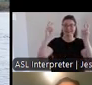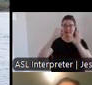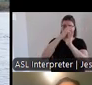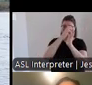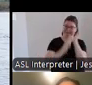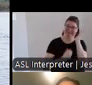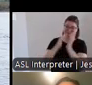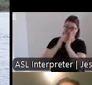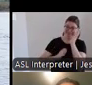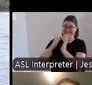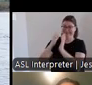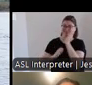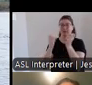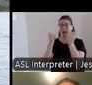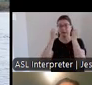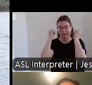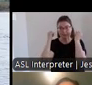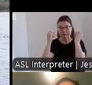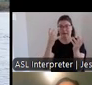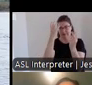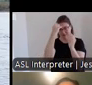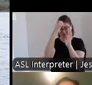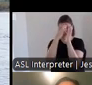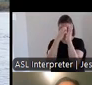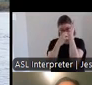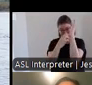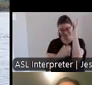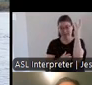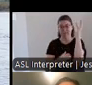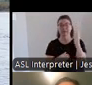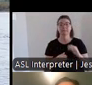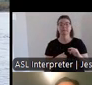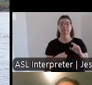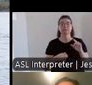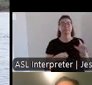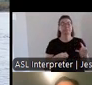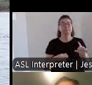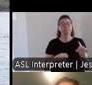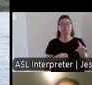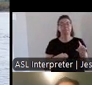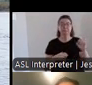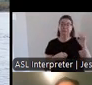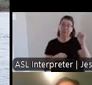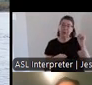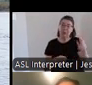There's a lot of information in this web page, and this documentation is okay. It's pretty good.